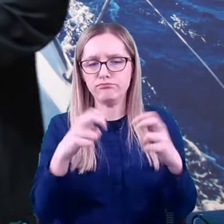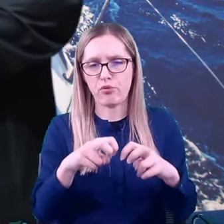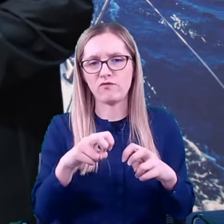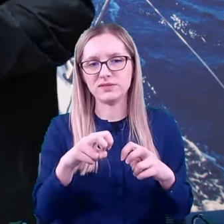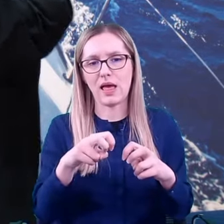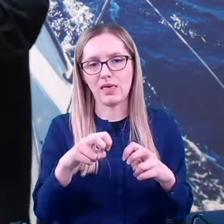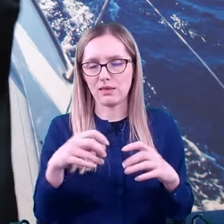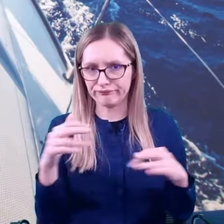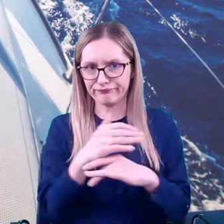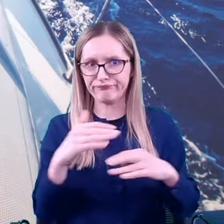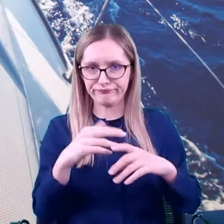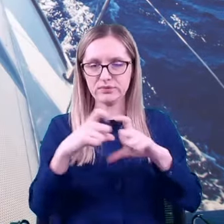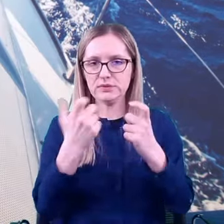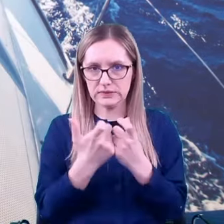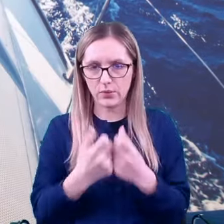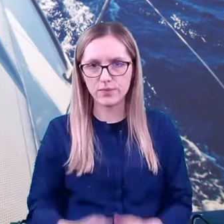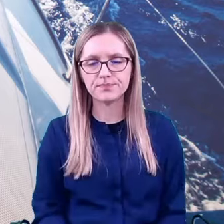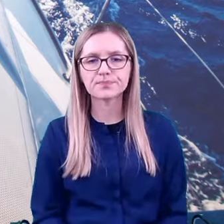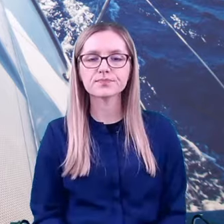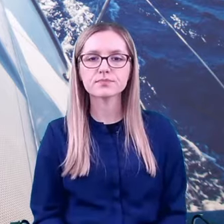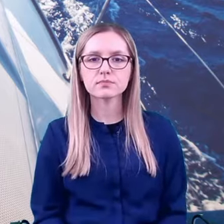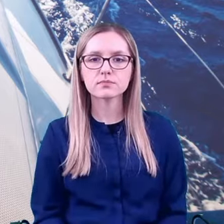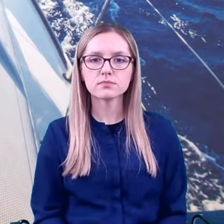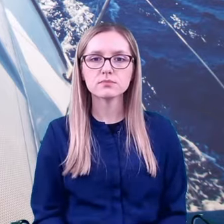What have we determined about the electrolyte?